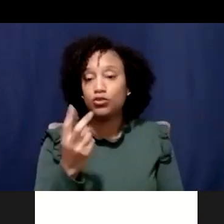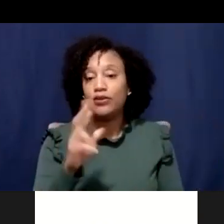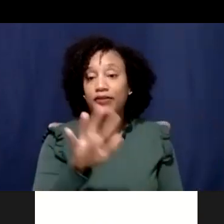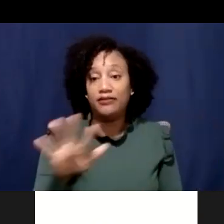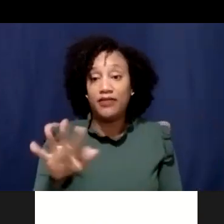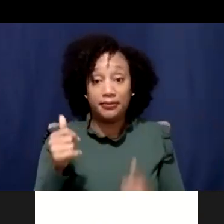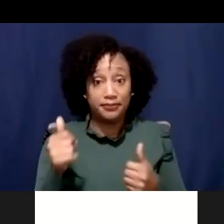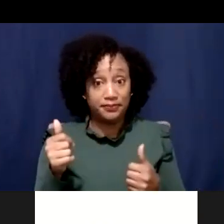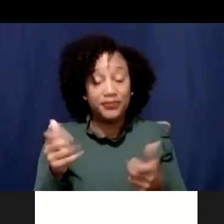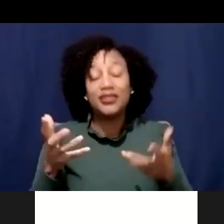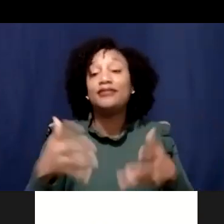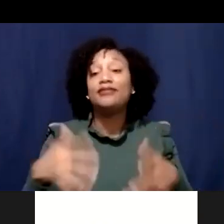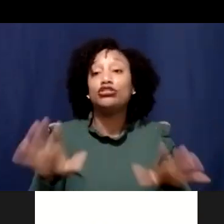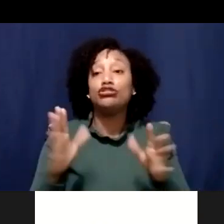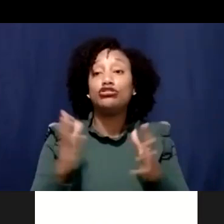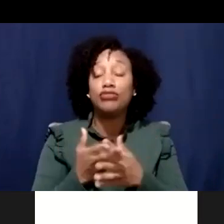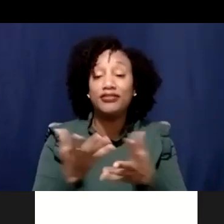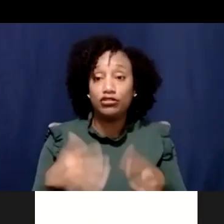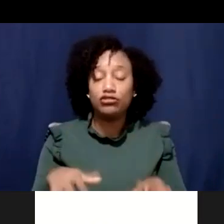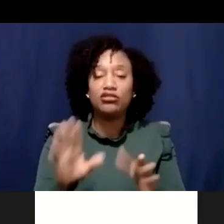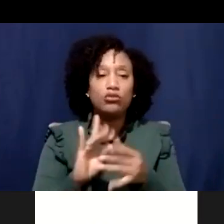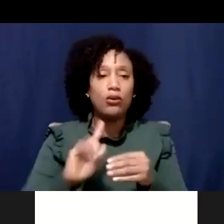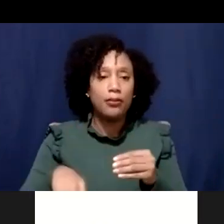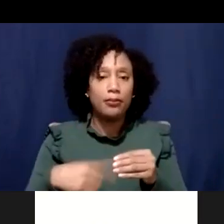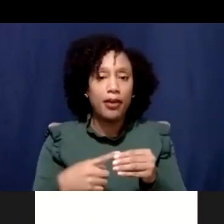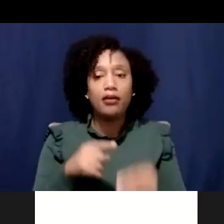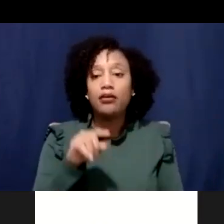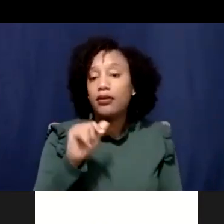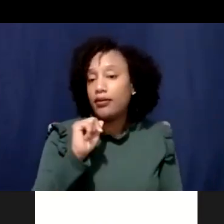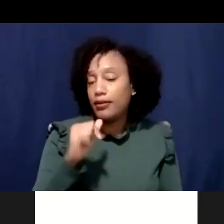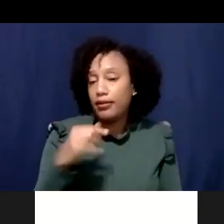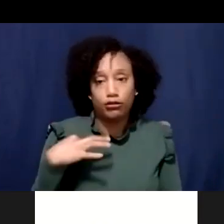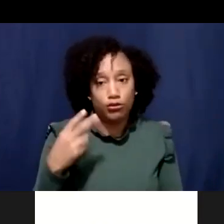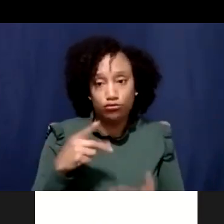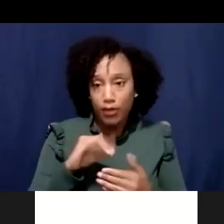And after the break, we will talk about ineligible projects and expenses